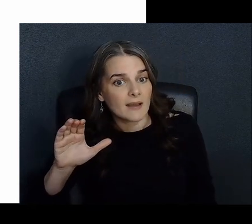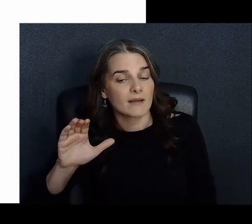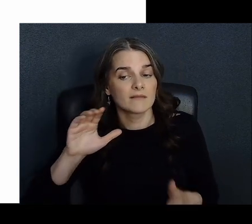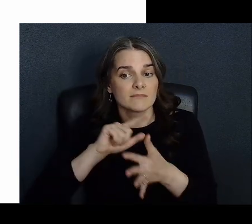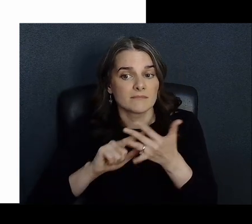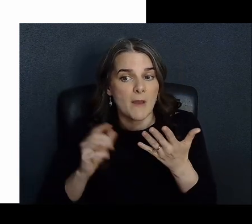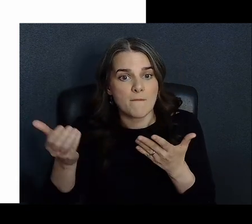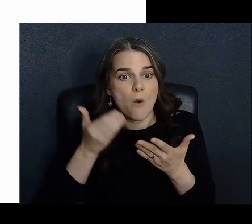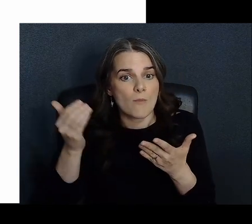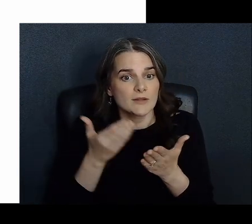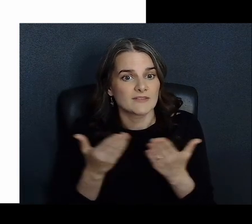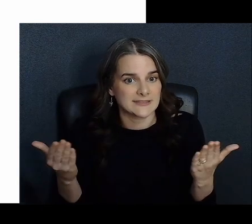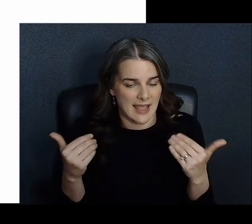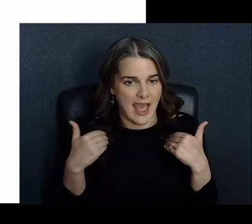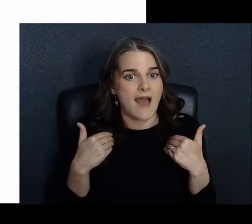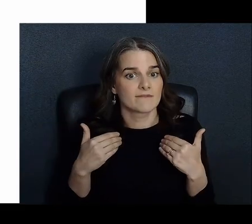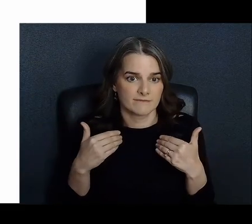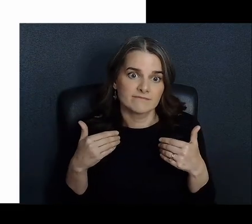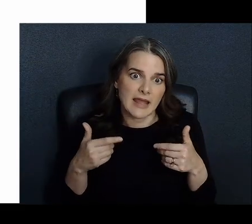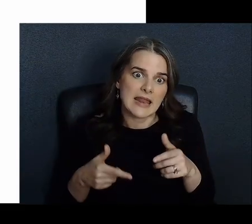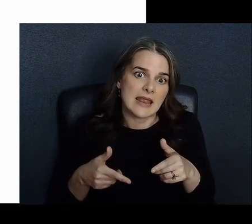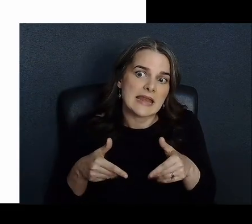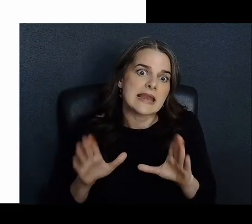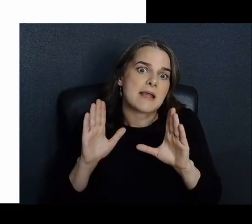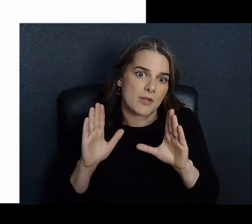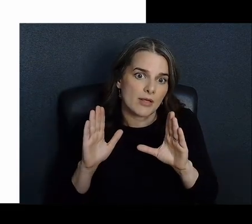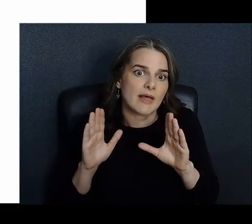for vision. So if you haven't tried them out, I suggest you do.